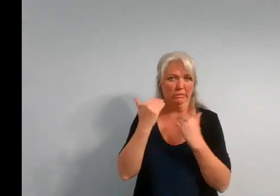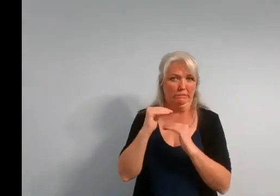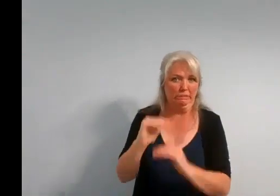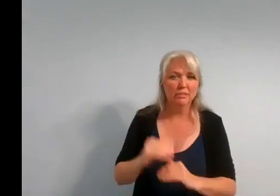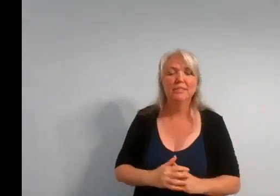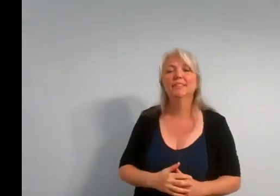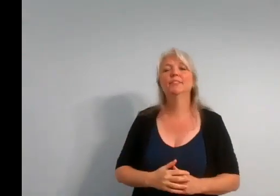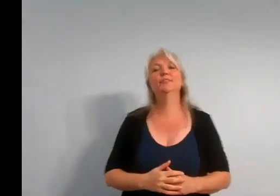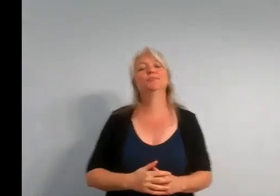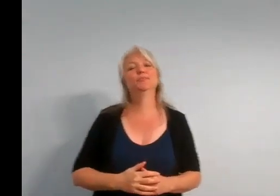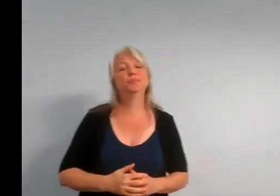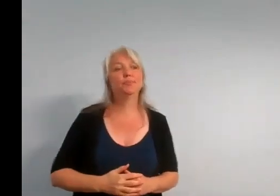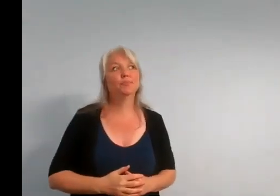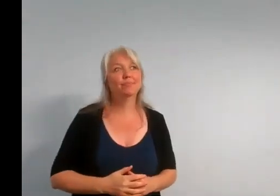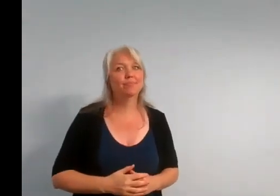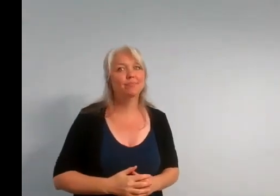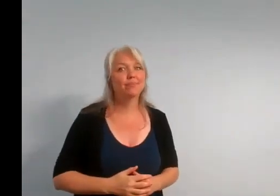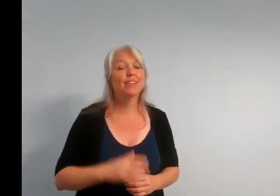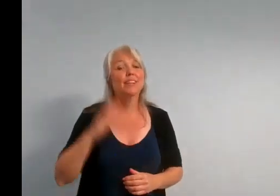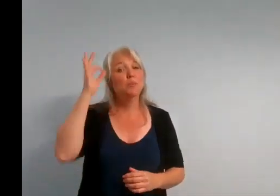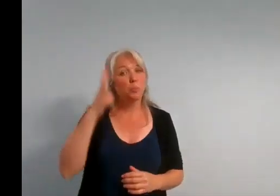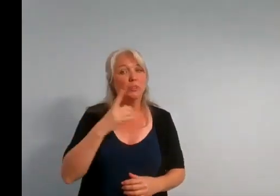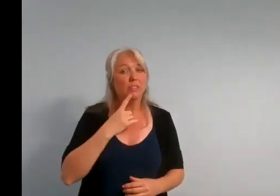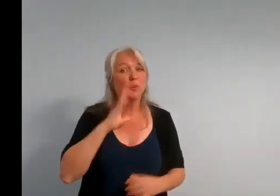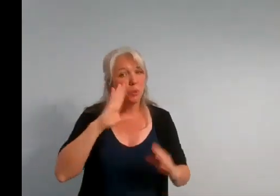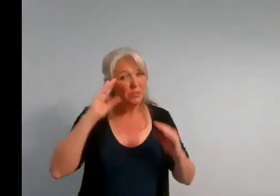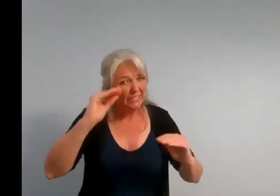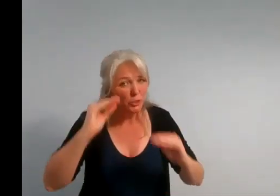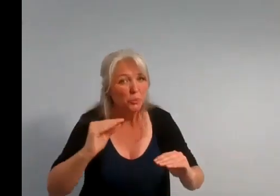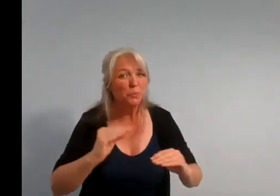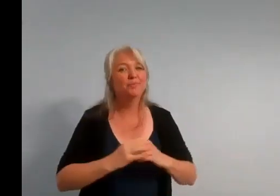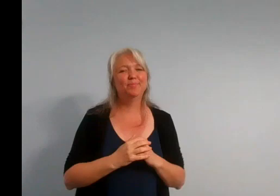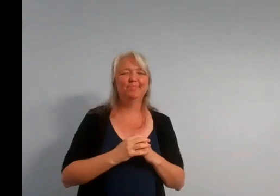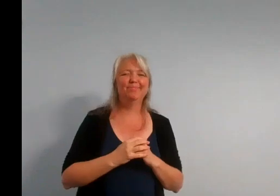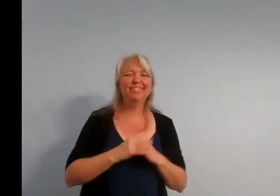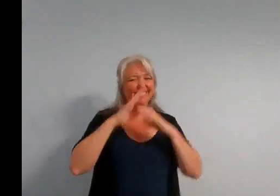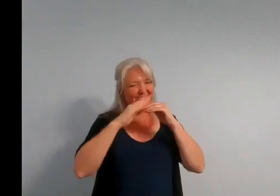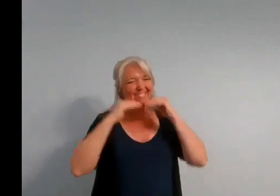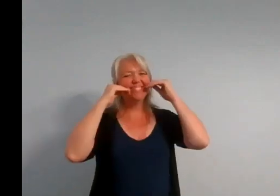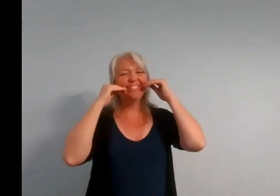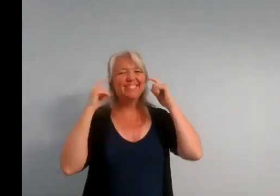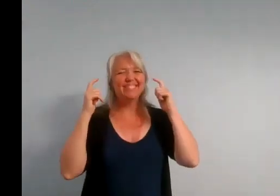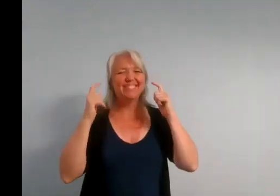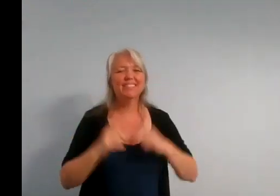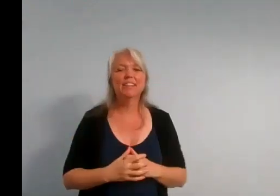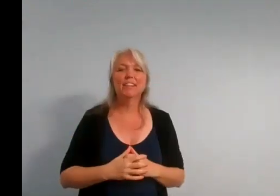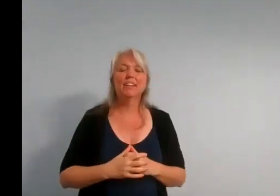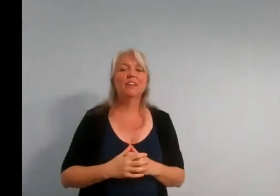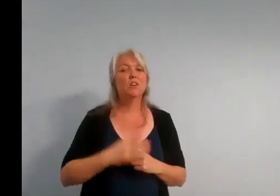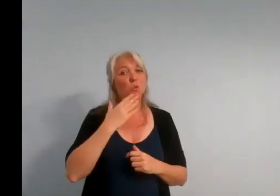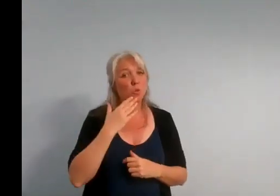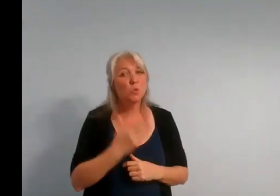“We’ll teach you,” he said. He smiled at me real big. It was a good thing to see.